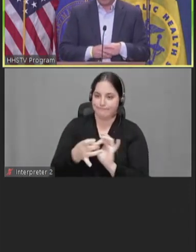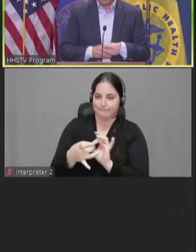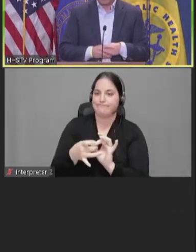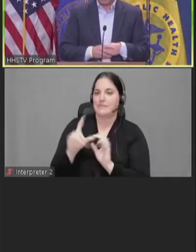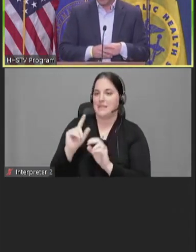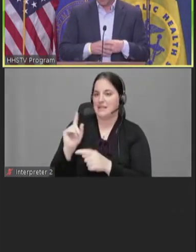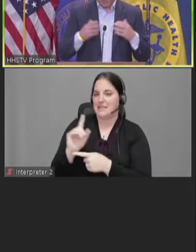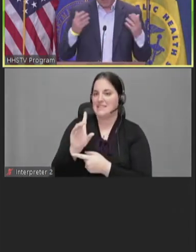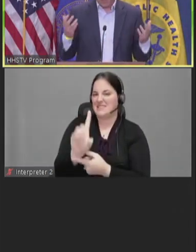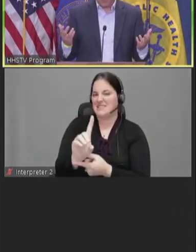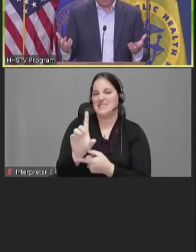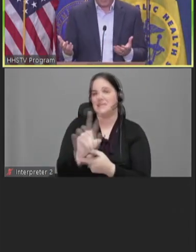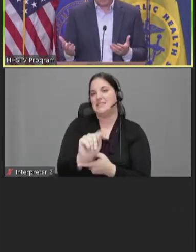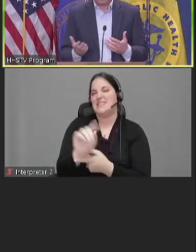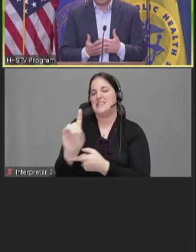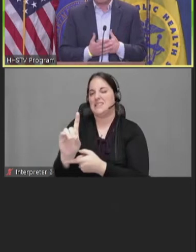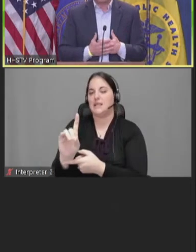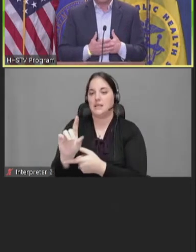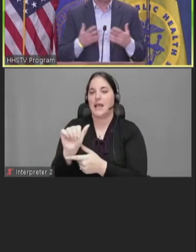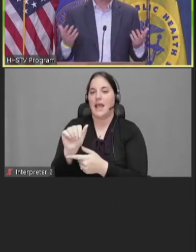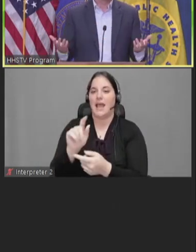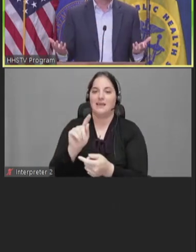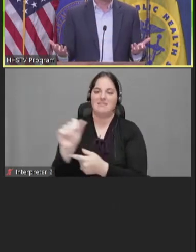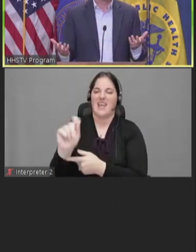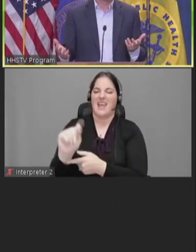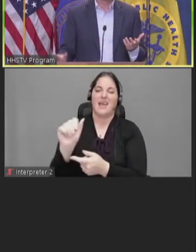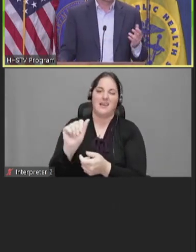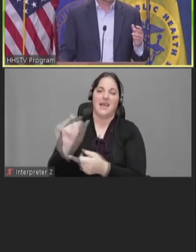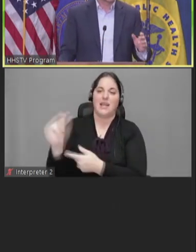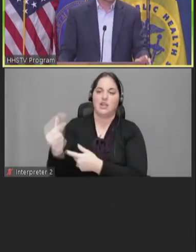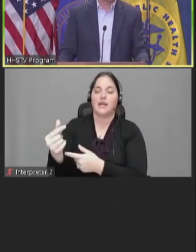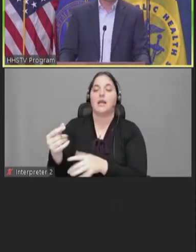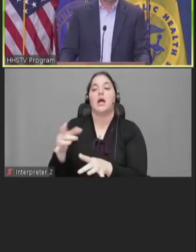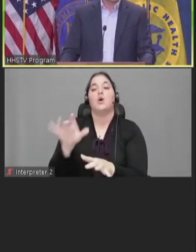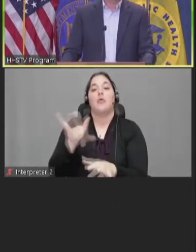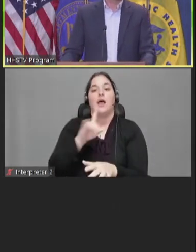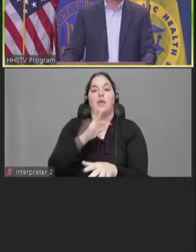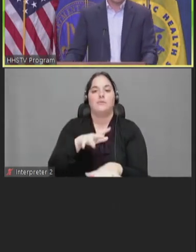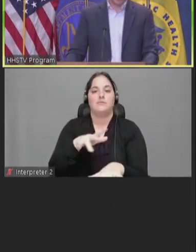another beneficial effect is that it's stable to freezing excursions, which alum is not,